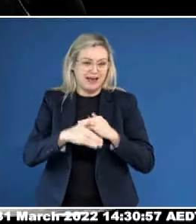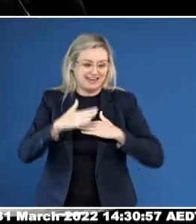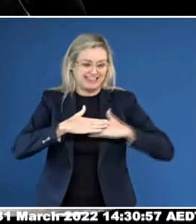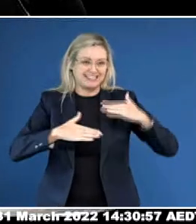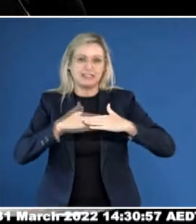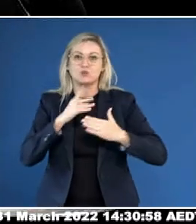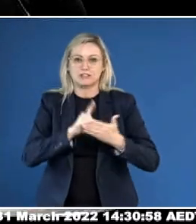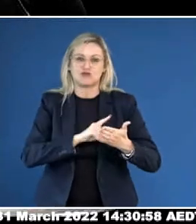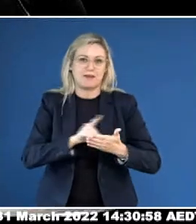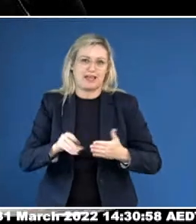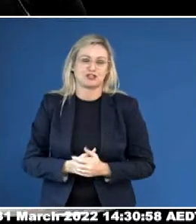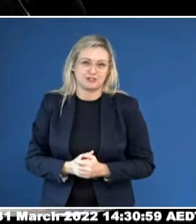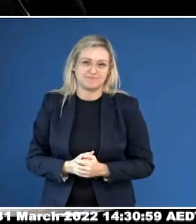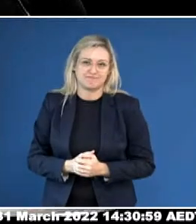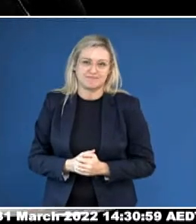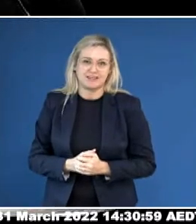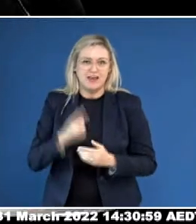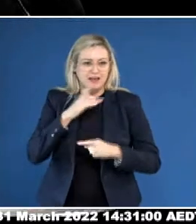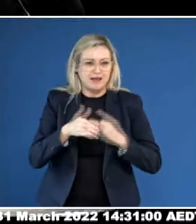aggravating or compounding effects within human rights implementation.